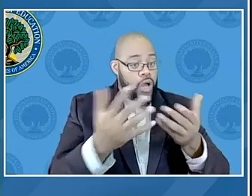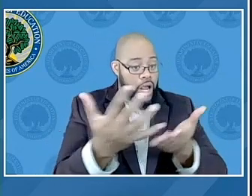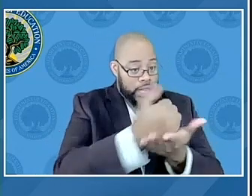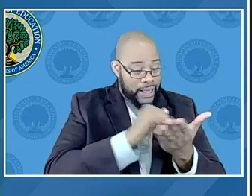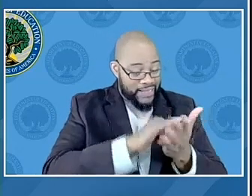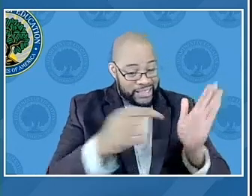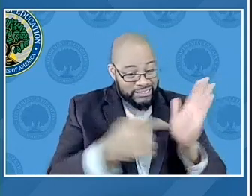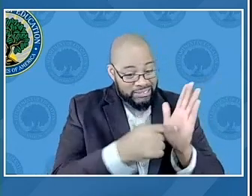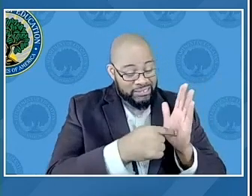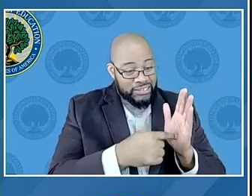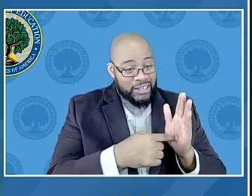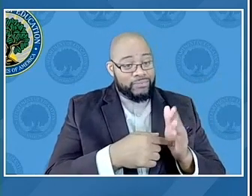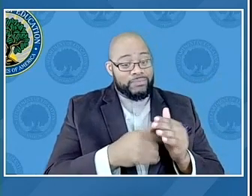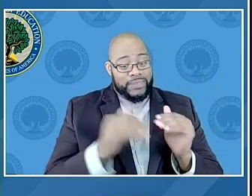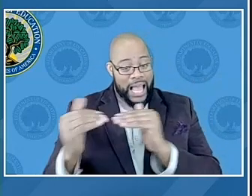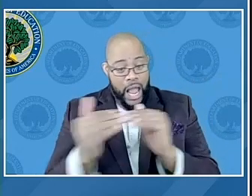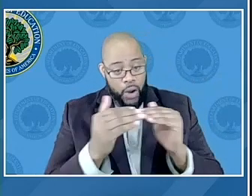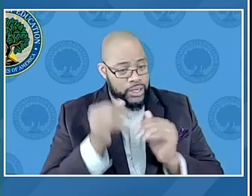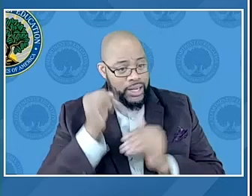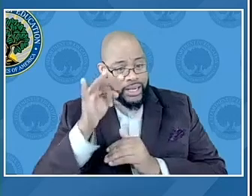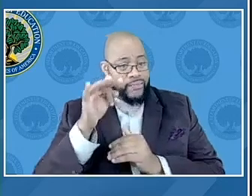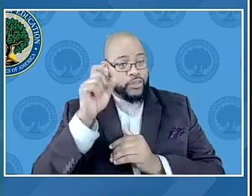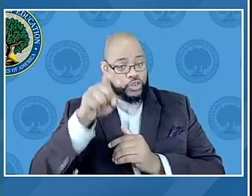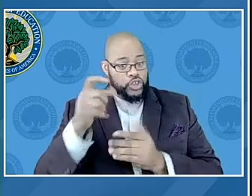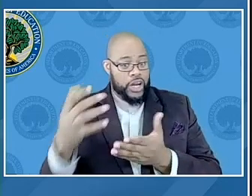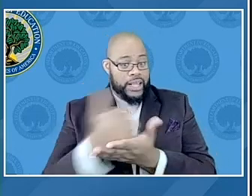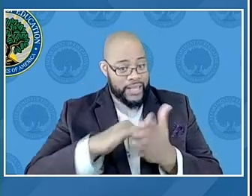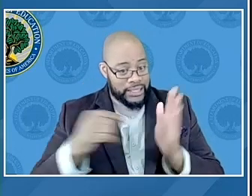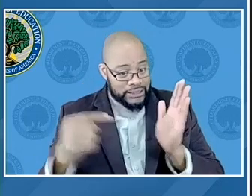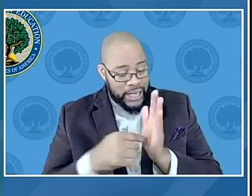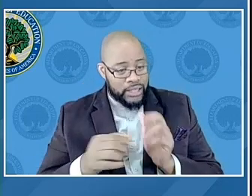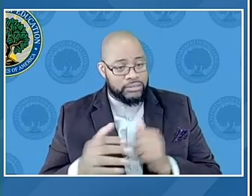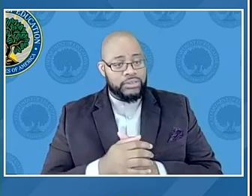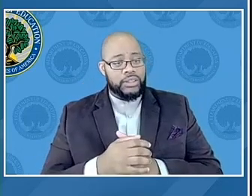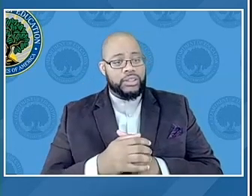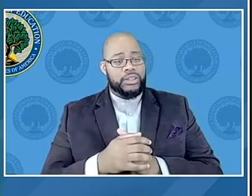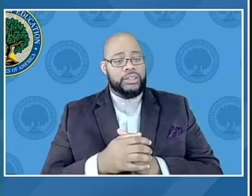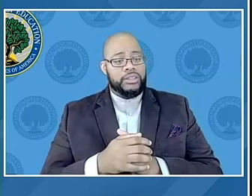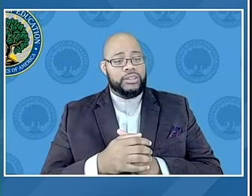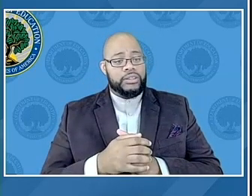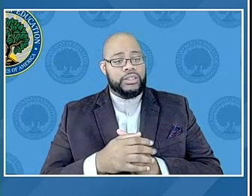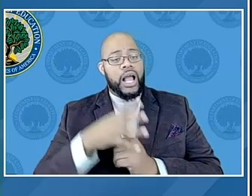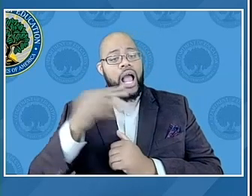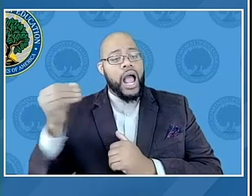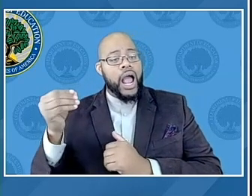equity around whether or not to collect the debt. And again, I think the